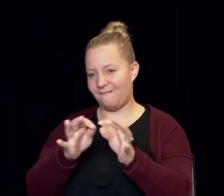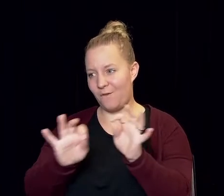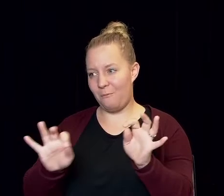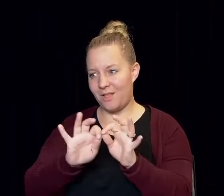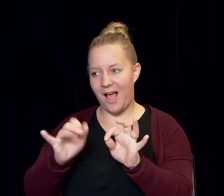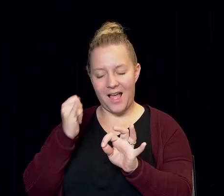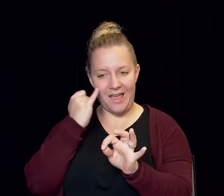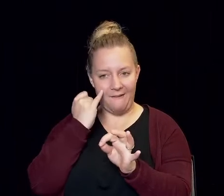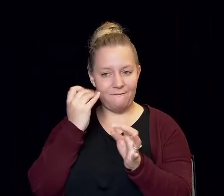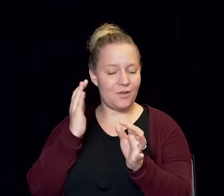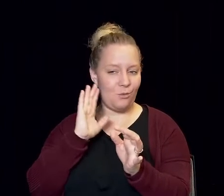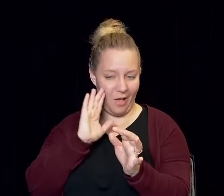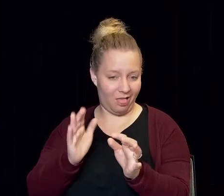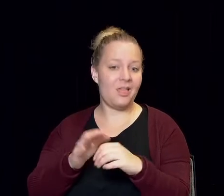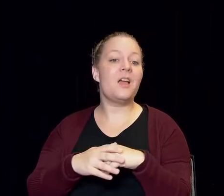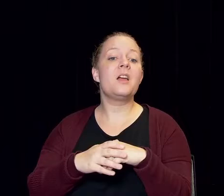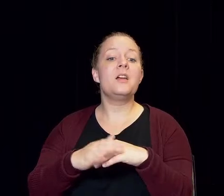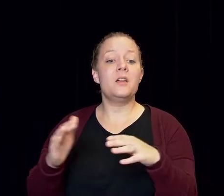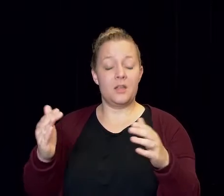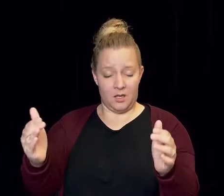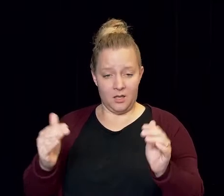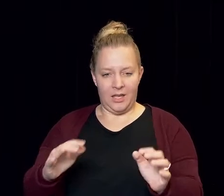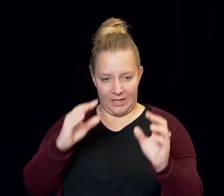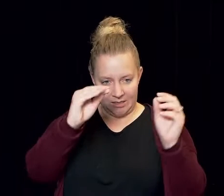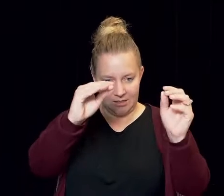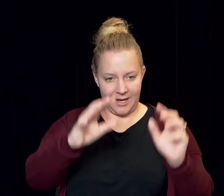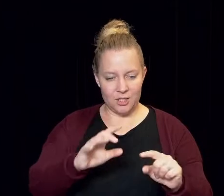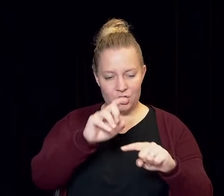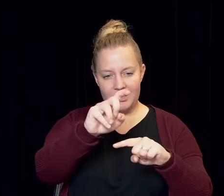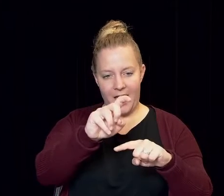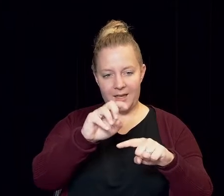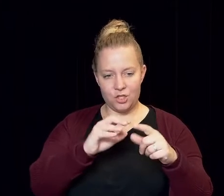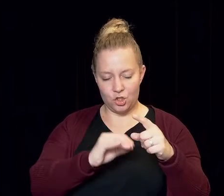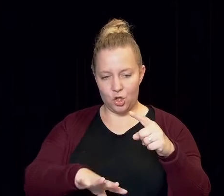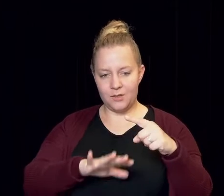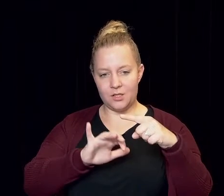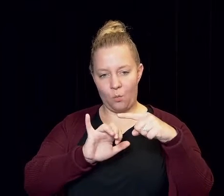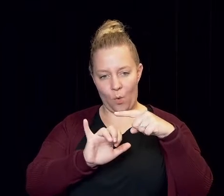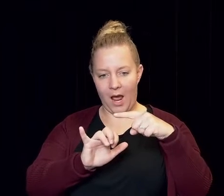going to do that each time. Teachers is going to be our x value, students is going to be our y value.